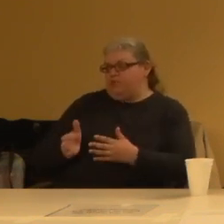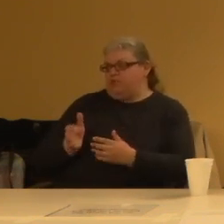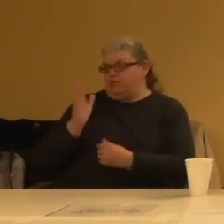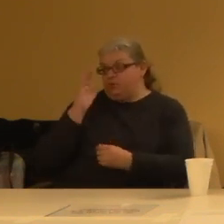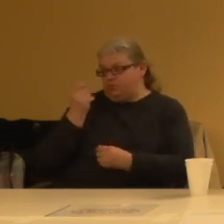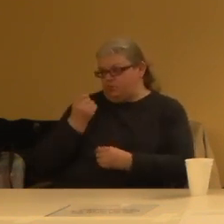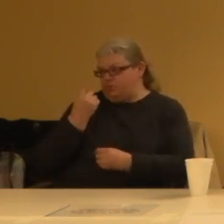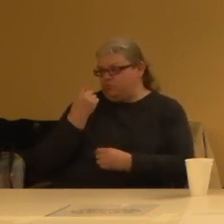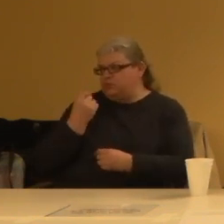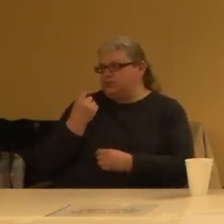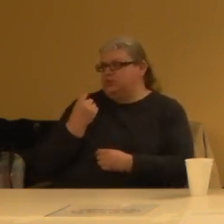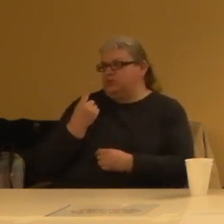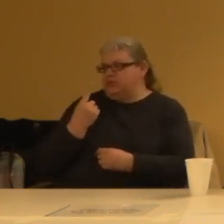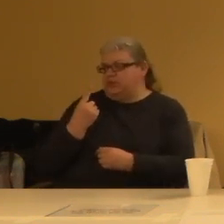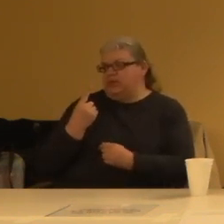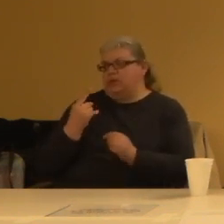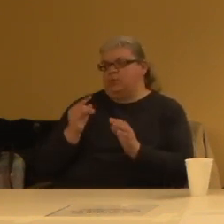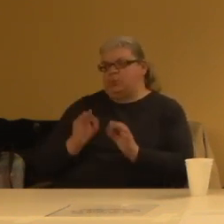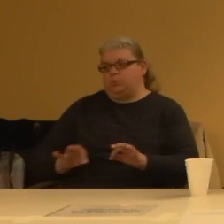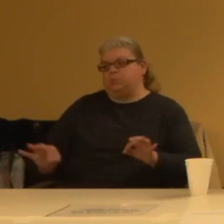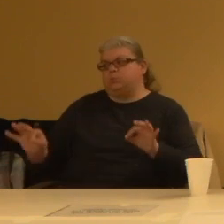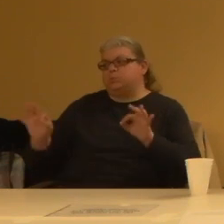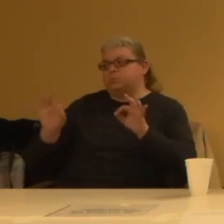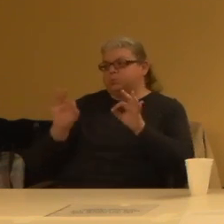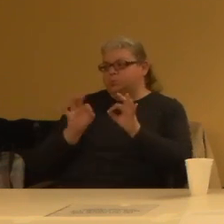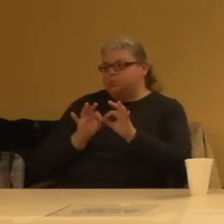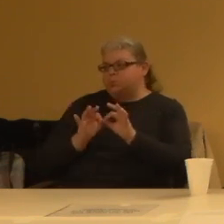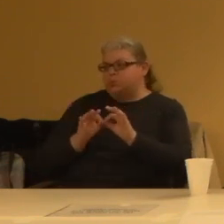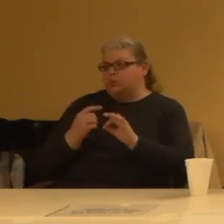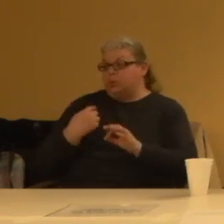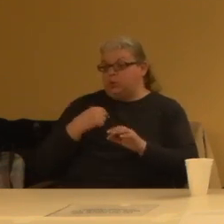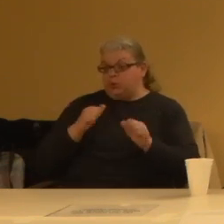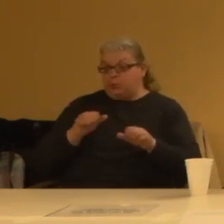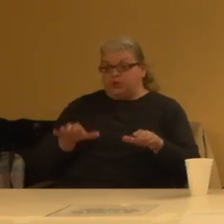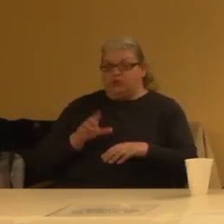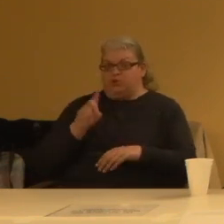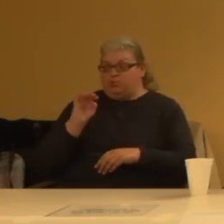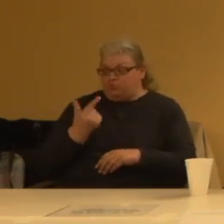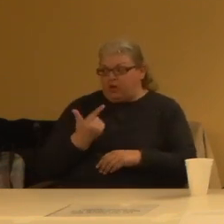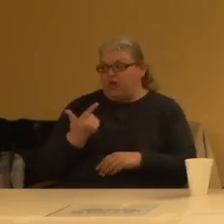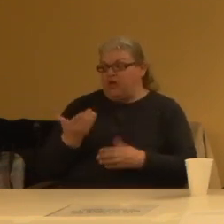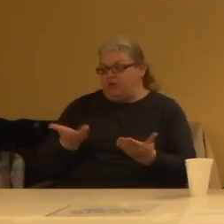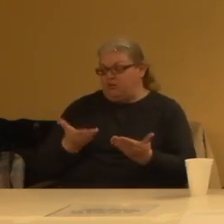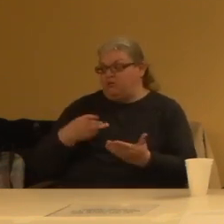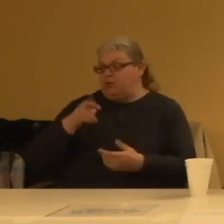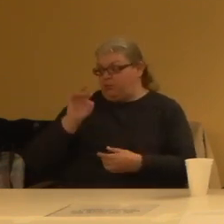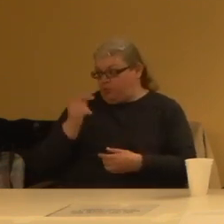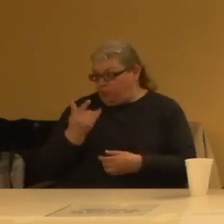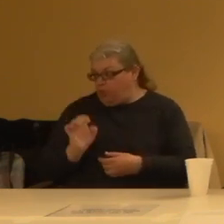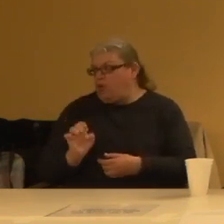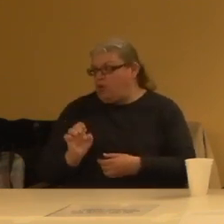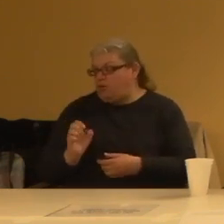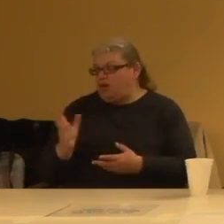important it is that we can do drag in Prague, and I want you to see it."